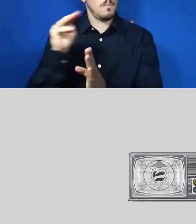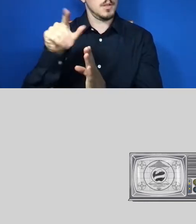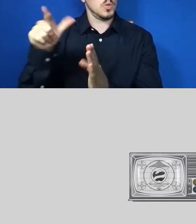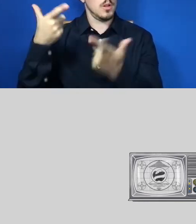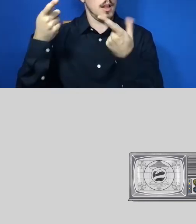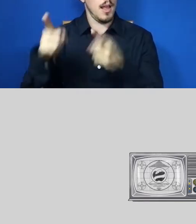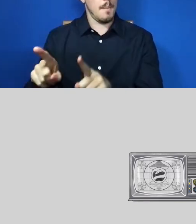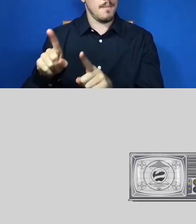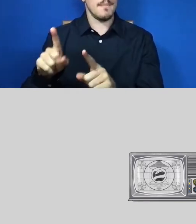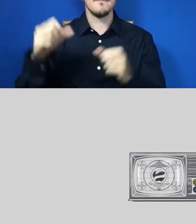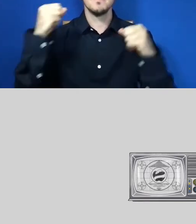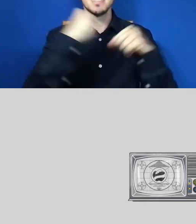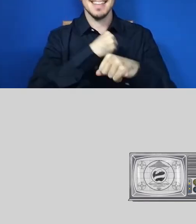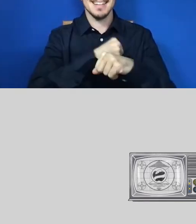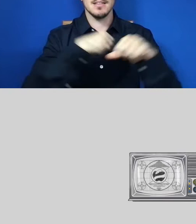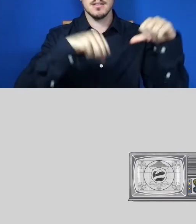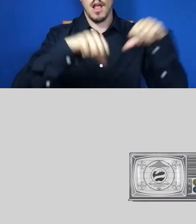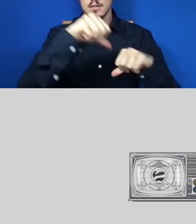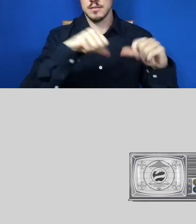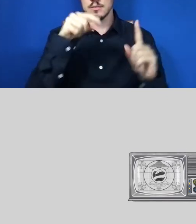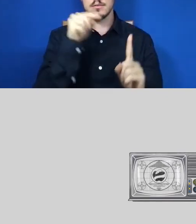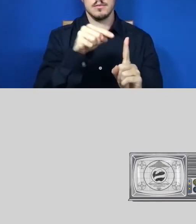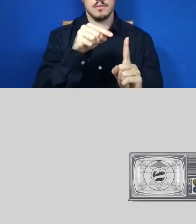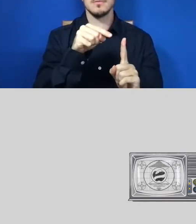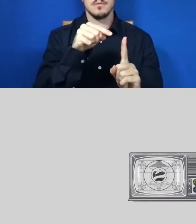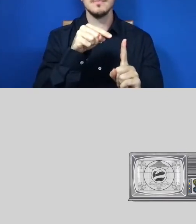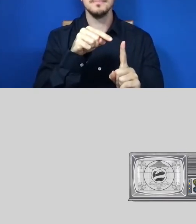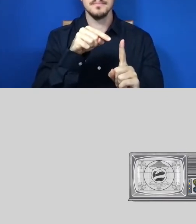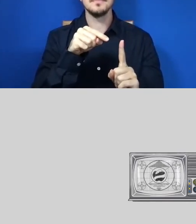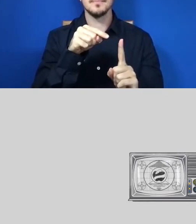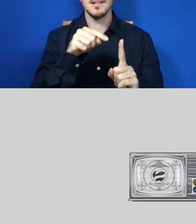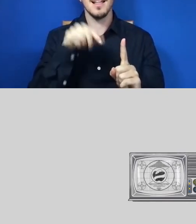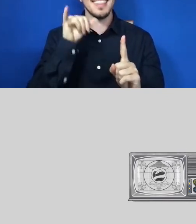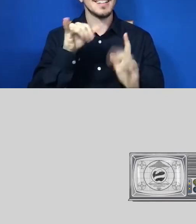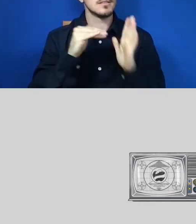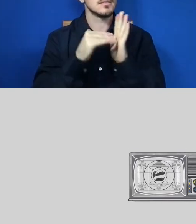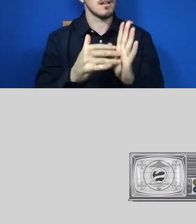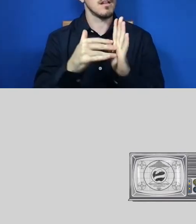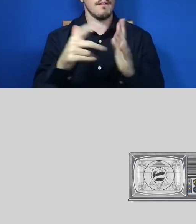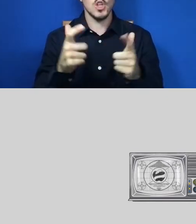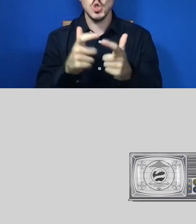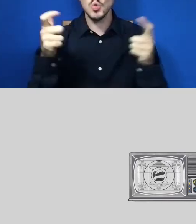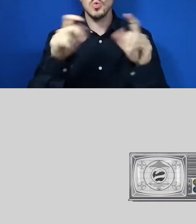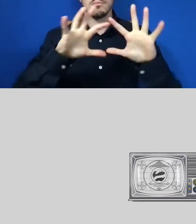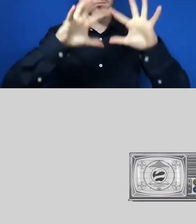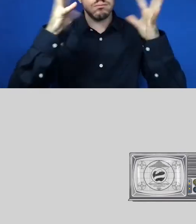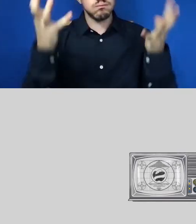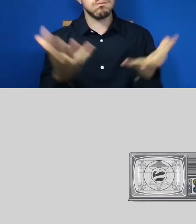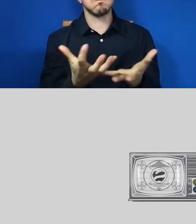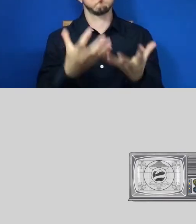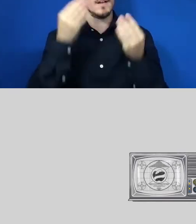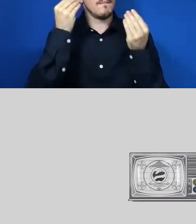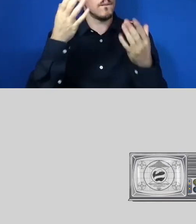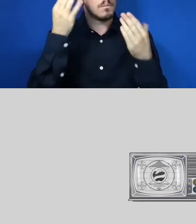data science is first performed. So what is data science? Data science is the study of large amounts of data.